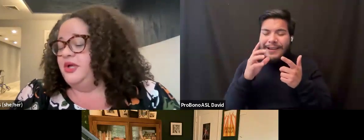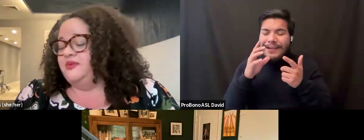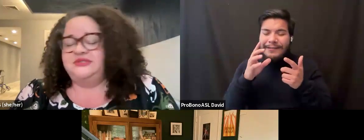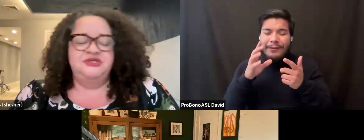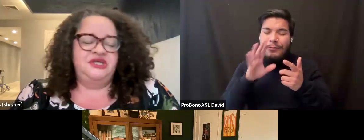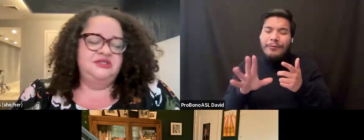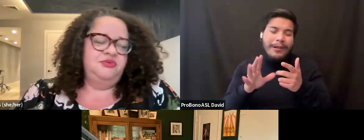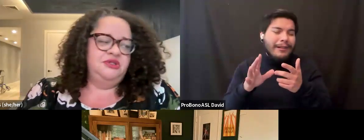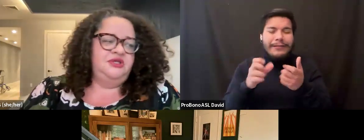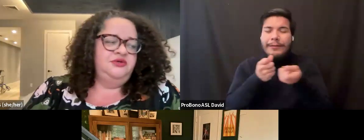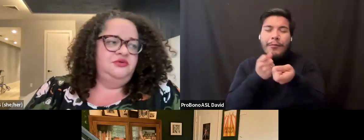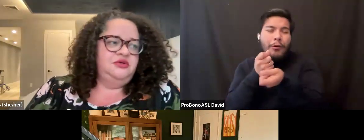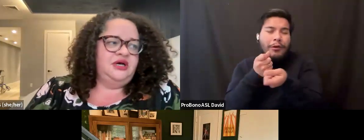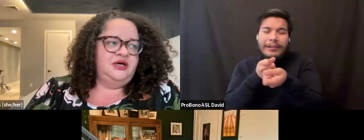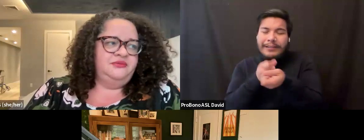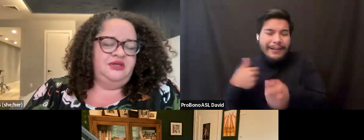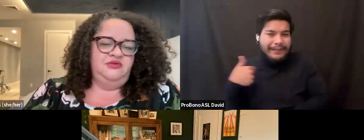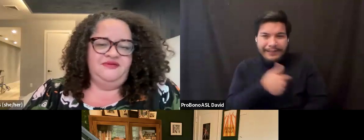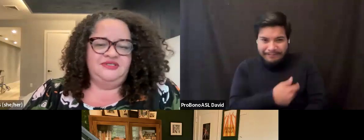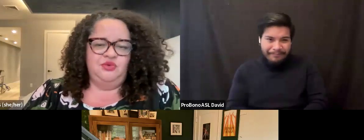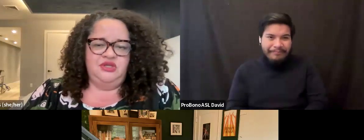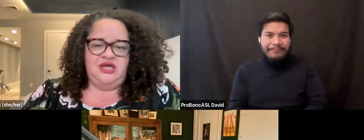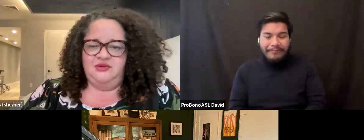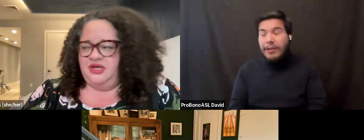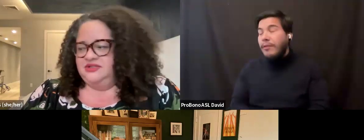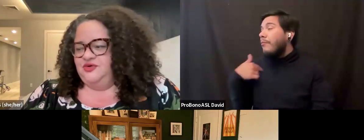Well, we always appreciate the support that you give us more than anyone else